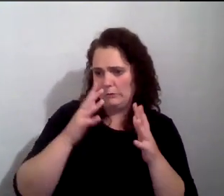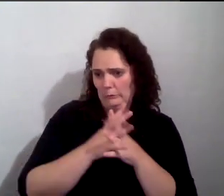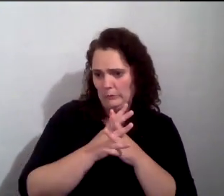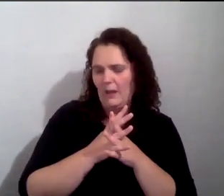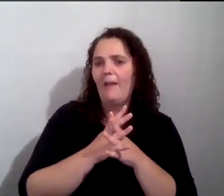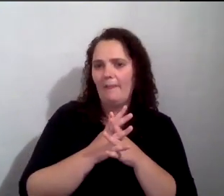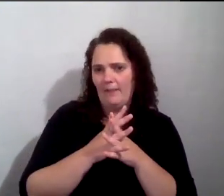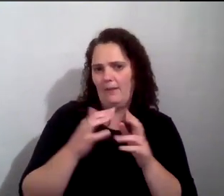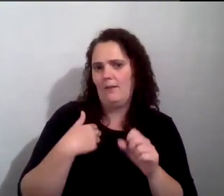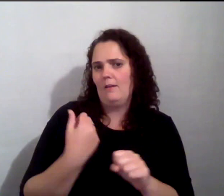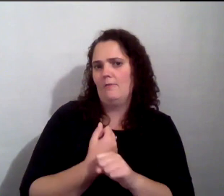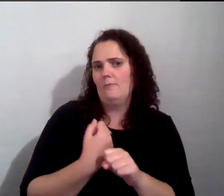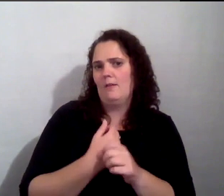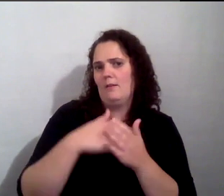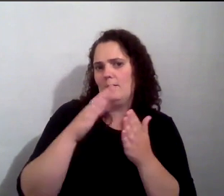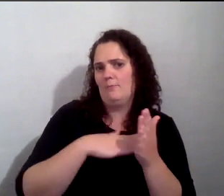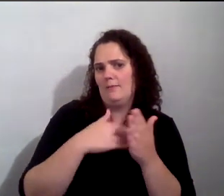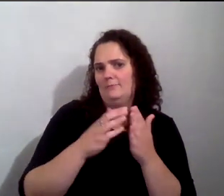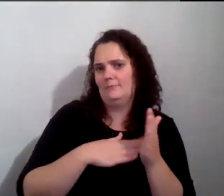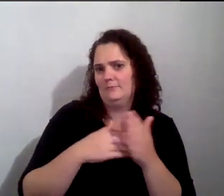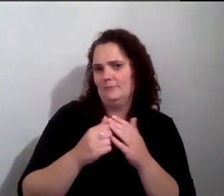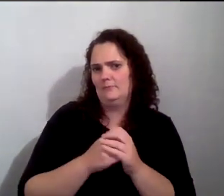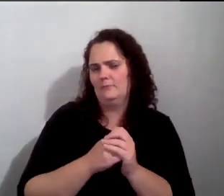just observing and made a series of paintings from that.